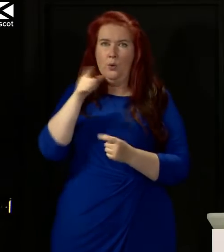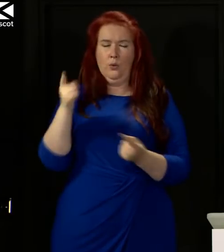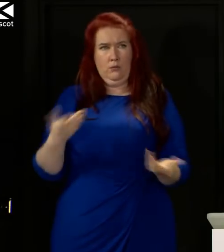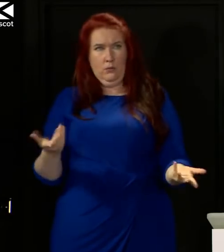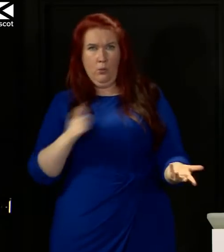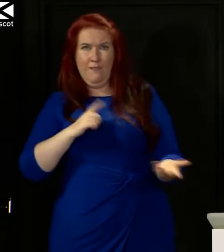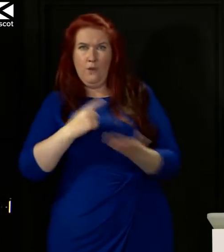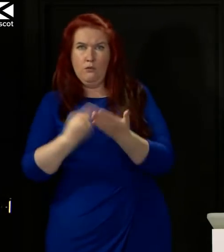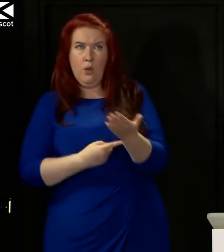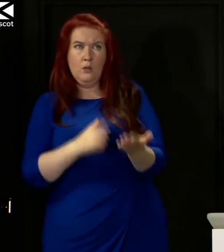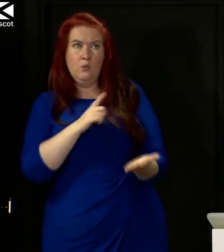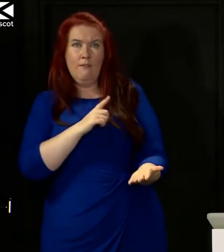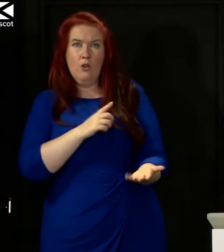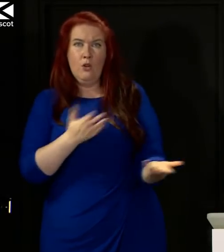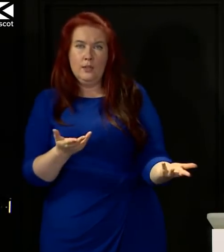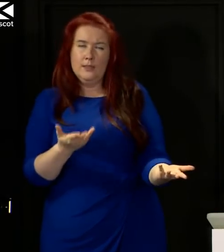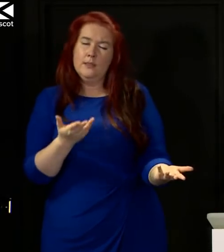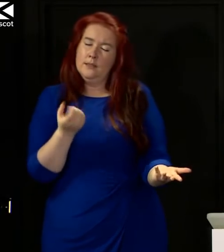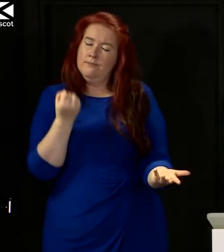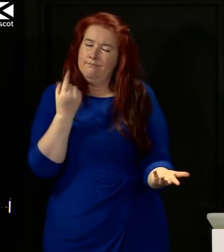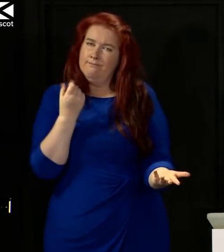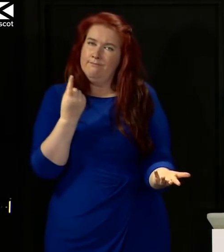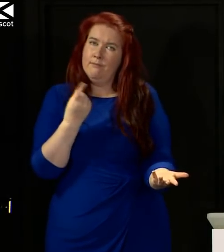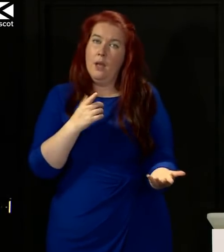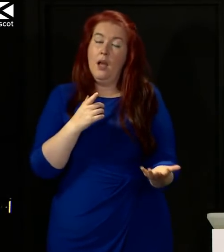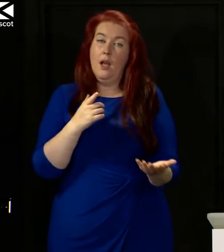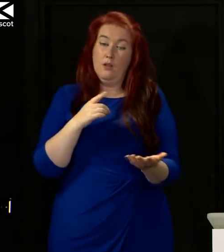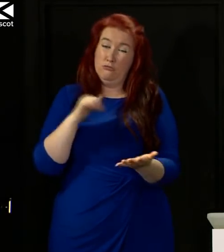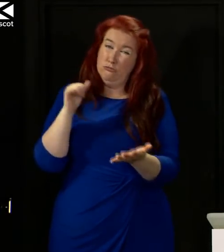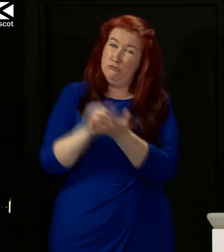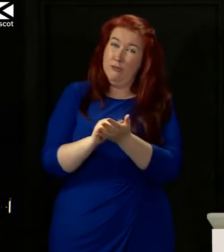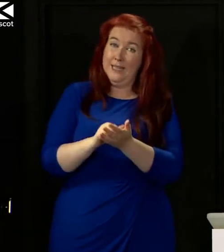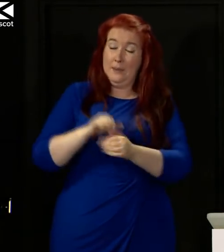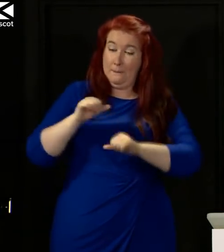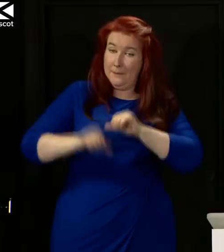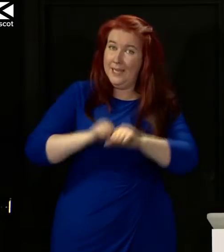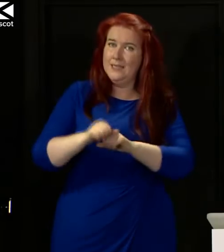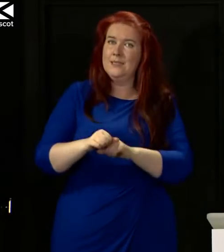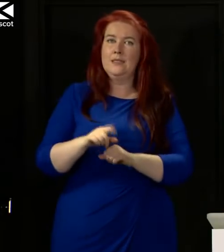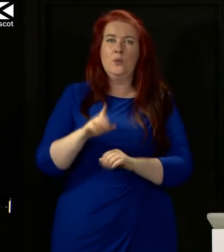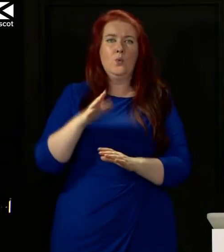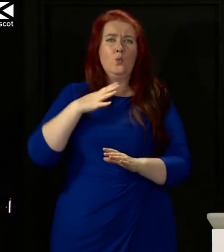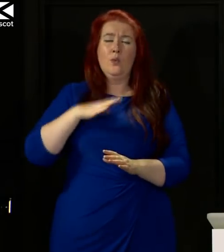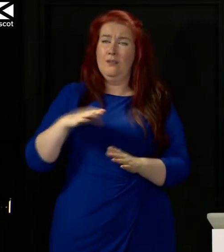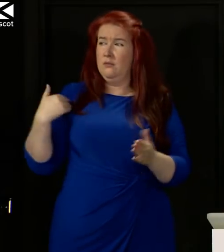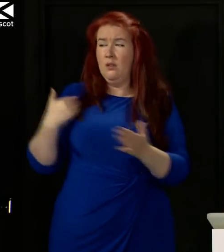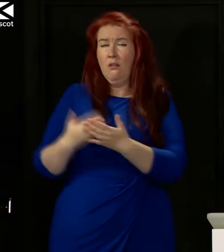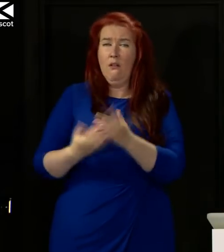But it is important we do this at the right pace, and we don't risk the progress made.